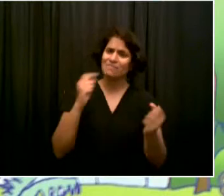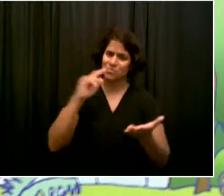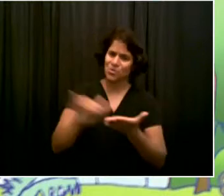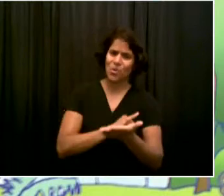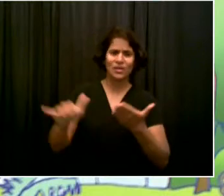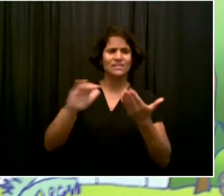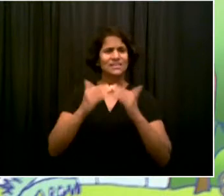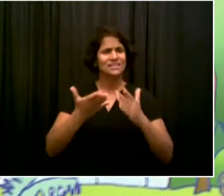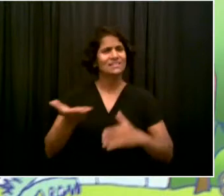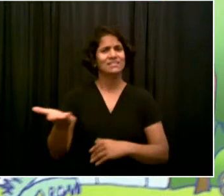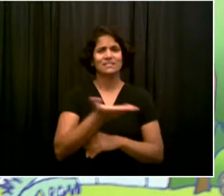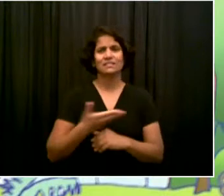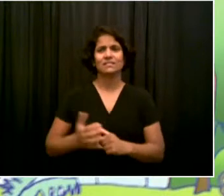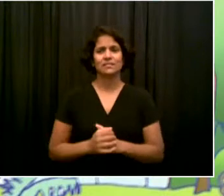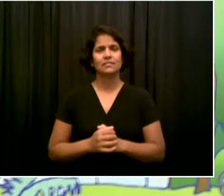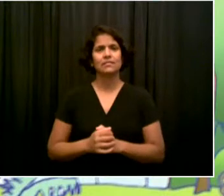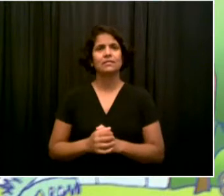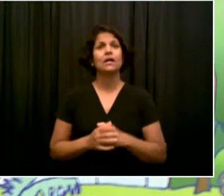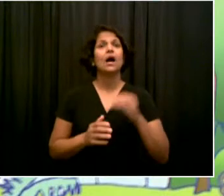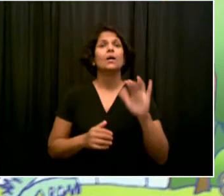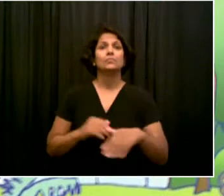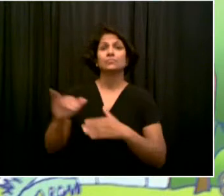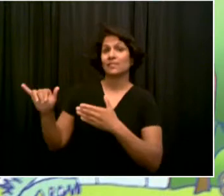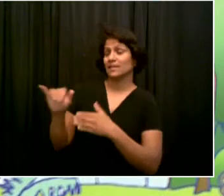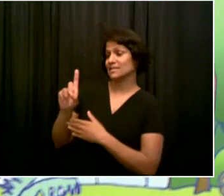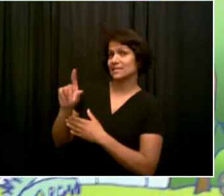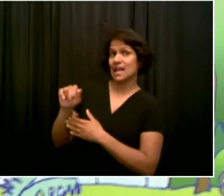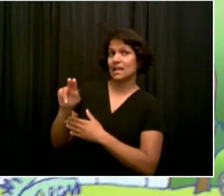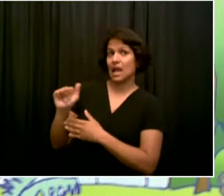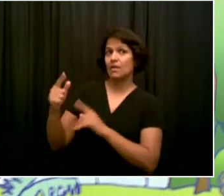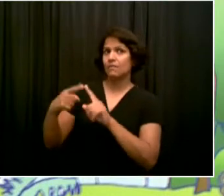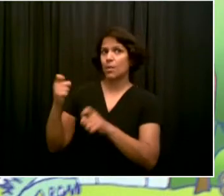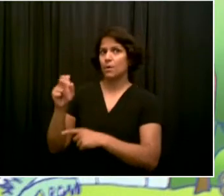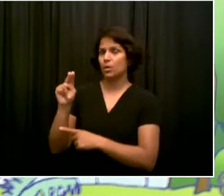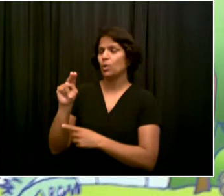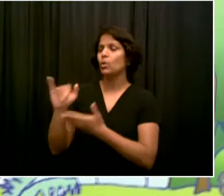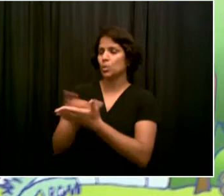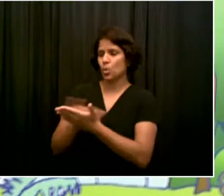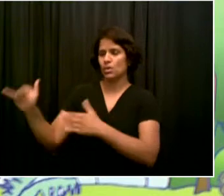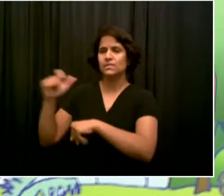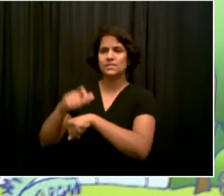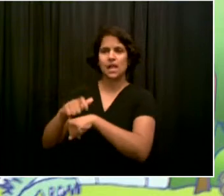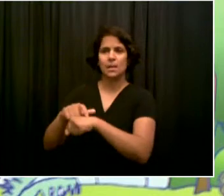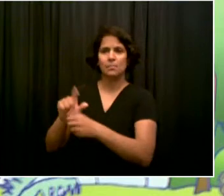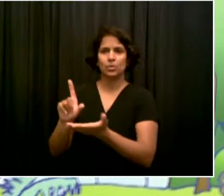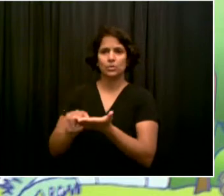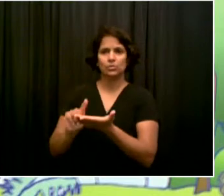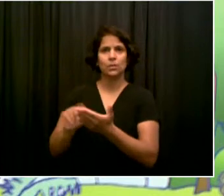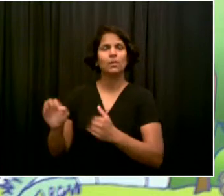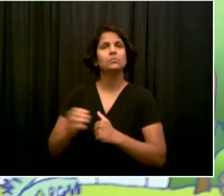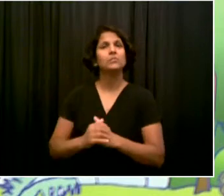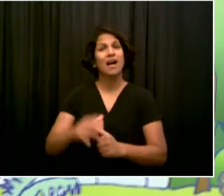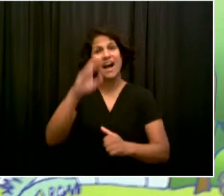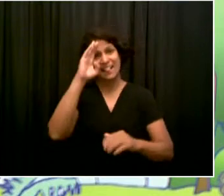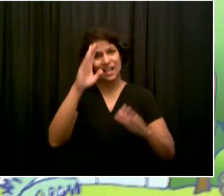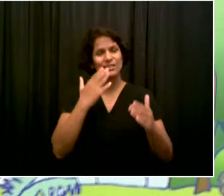SMALL, GET GOING ON REQUIRING VACCINATION IN ANY FORM BECAUSE TT'HAS WHAT'S GOING TO SAVE US.